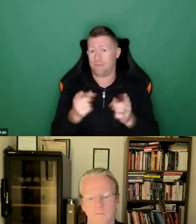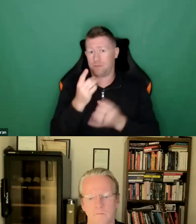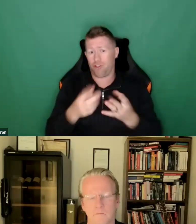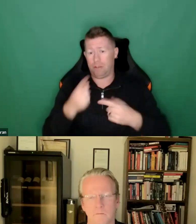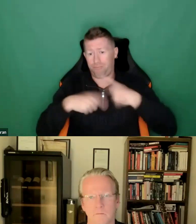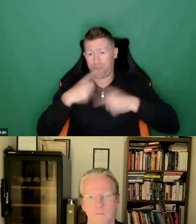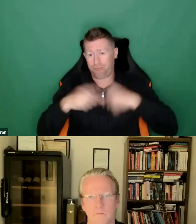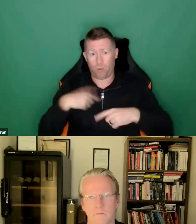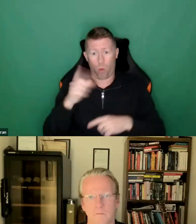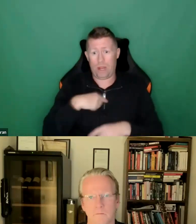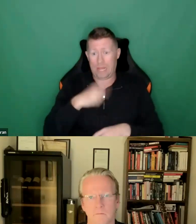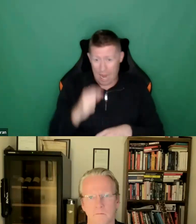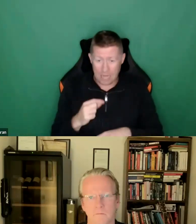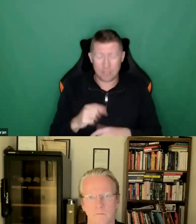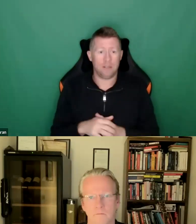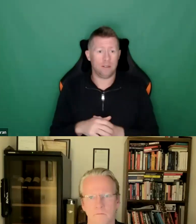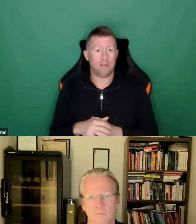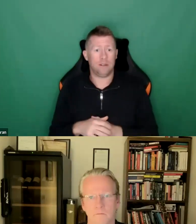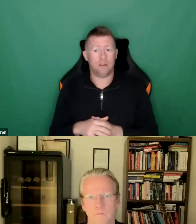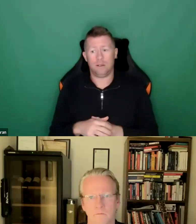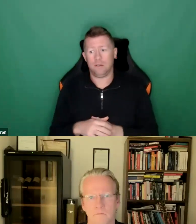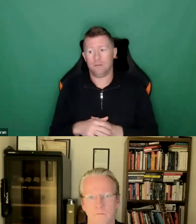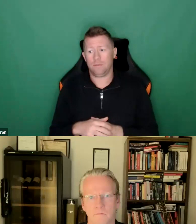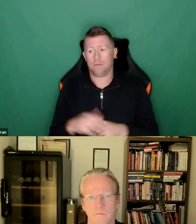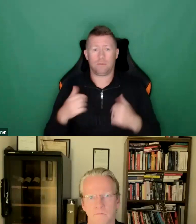has been inspiring for everybody.